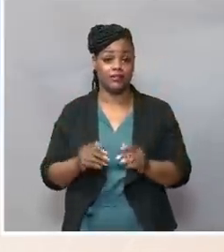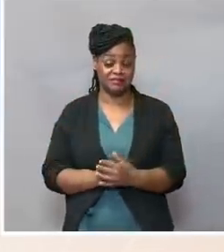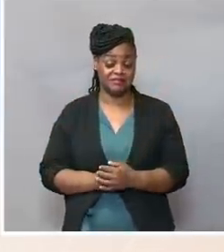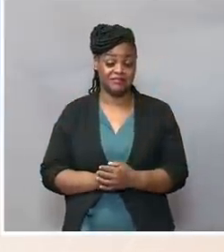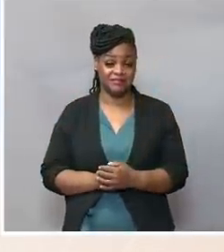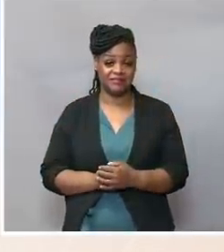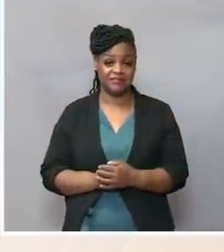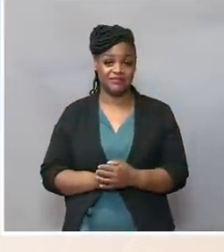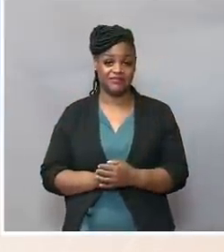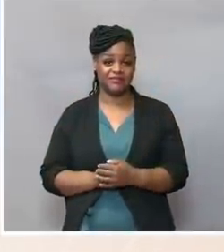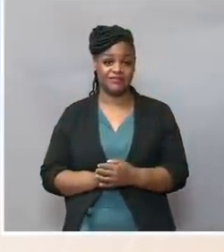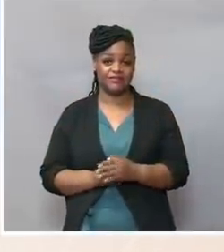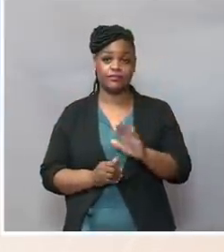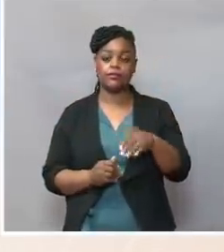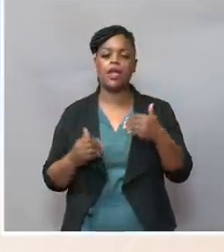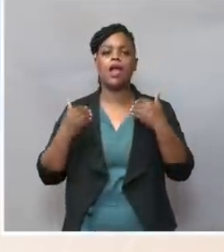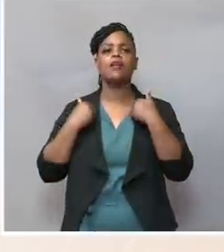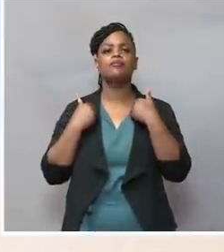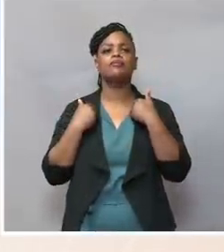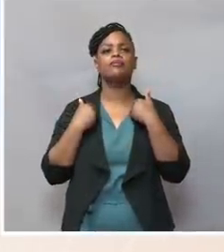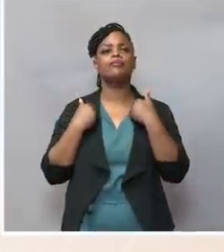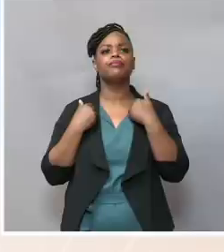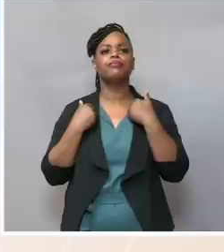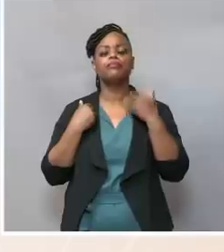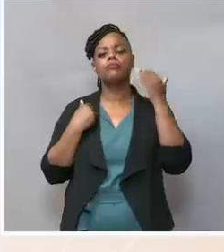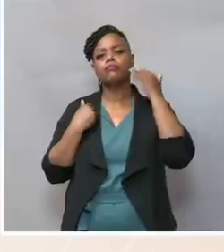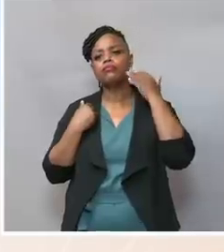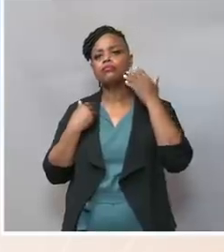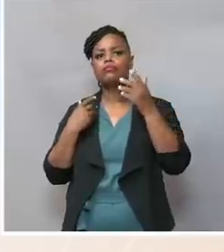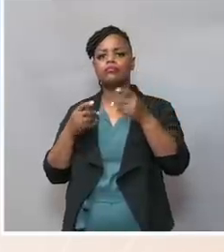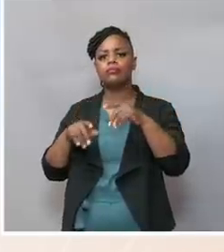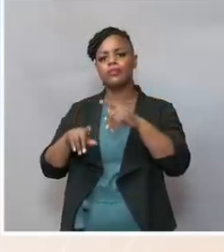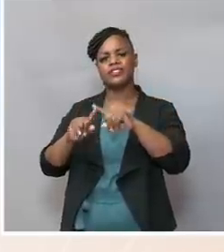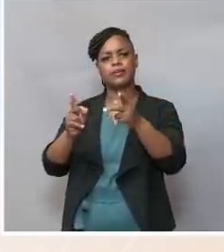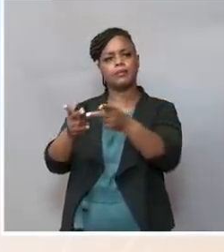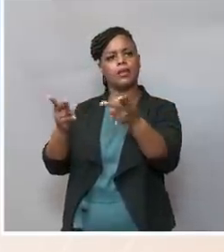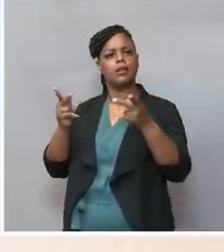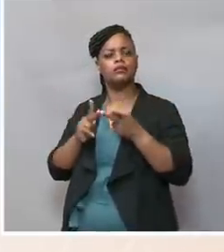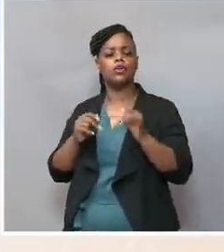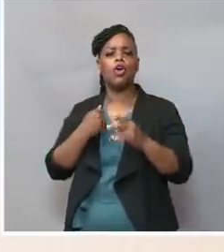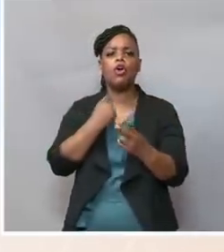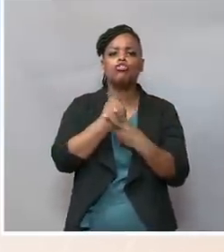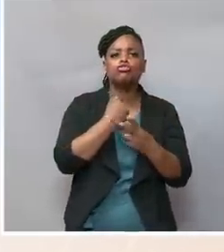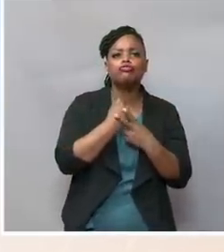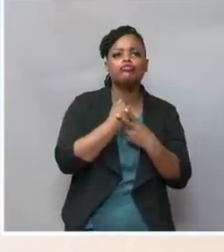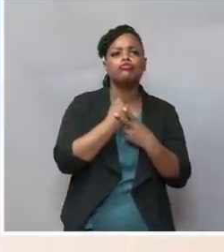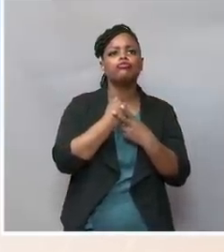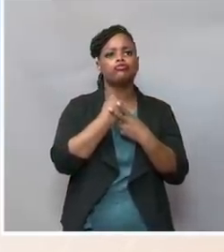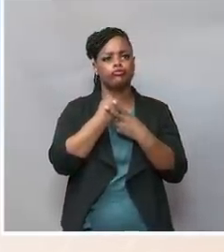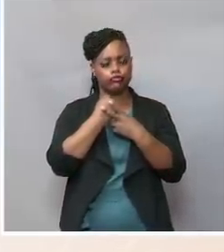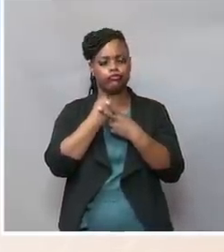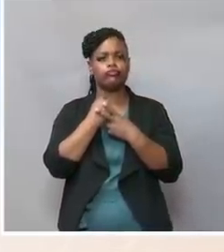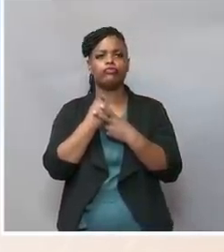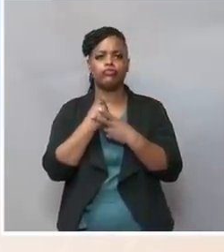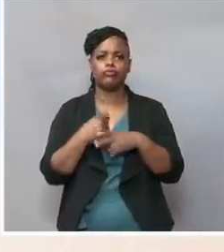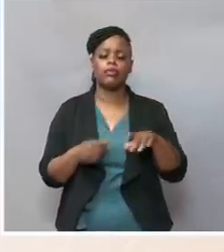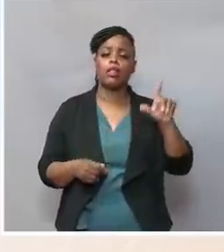They hold facilities such as archives, libraries and special collections that hold the diaries,